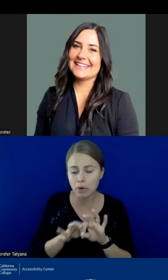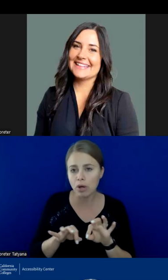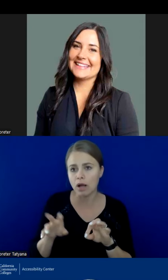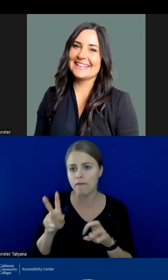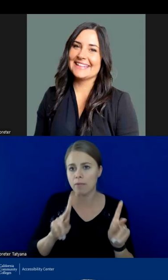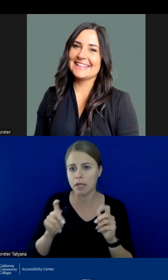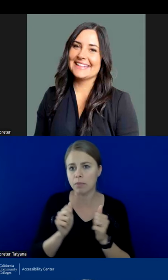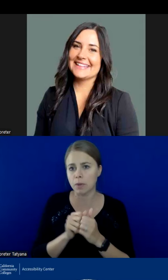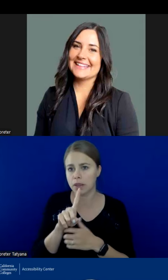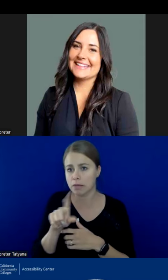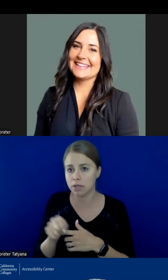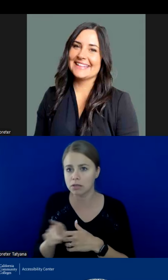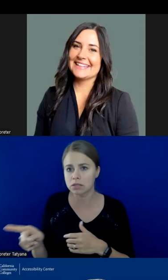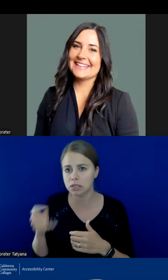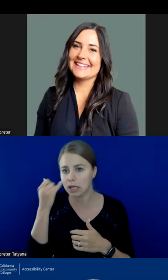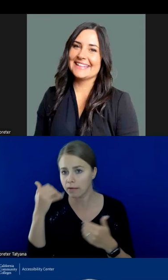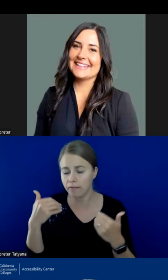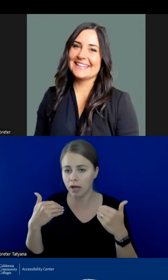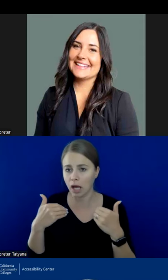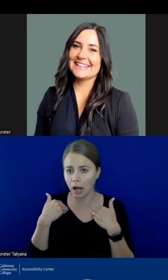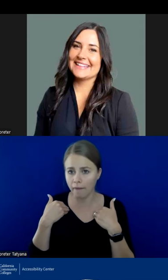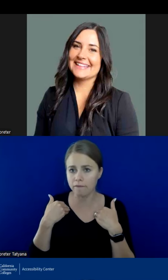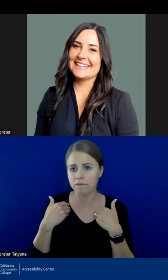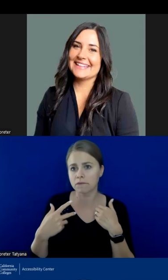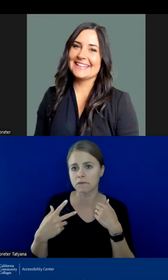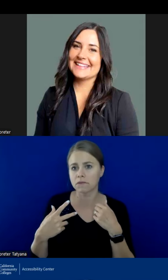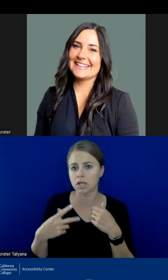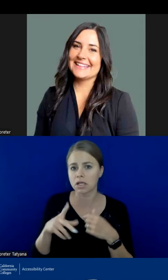that have, disabilities like dyslexia for example.